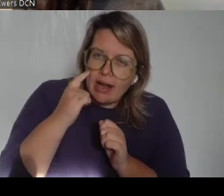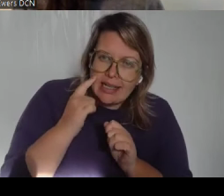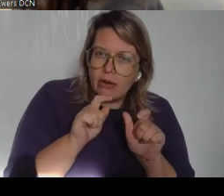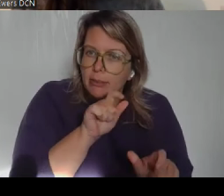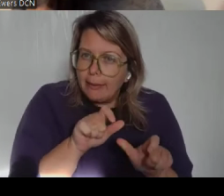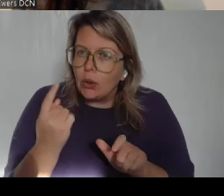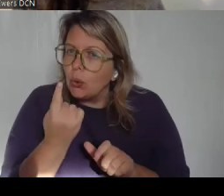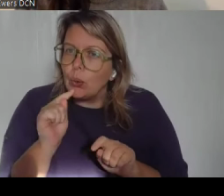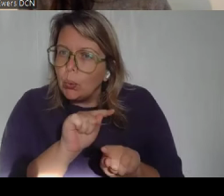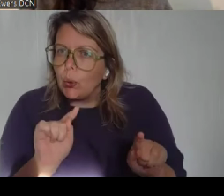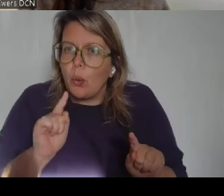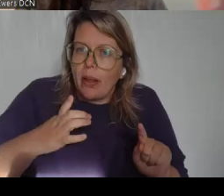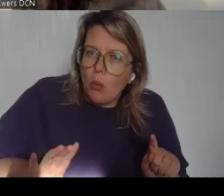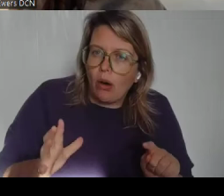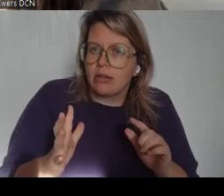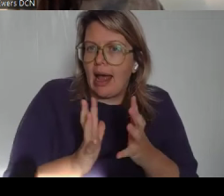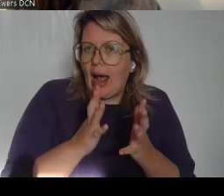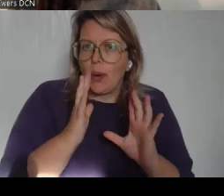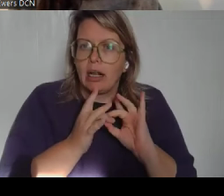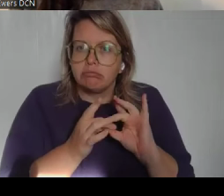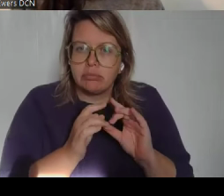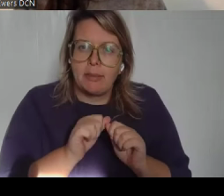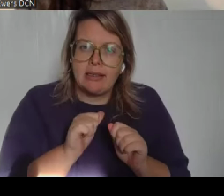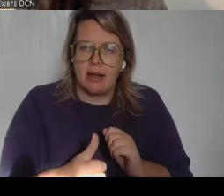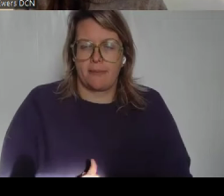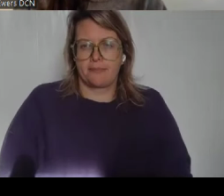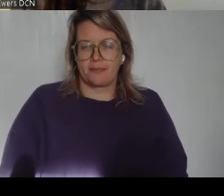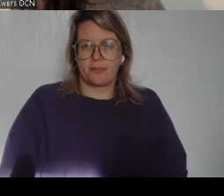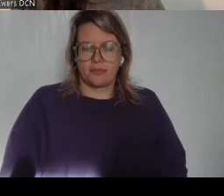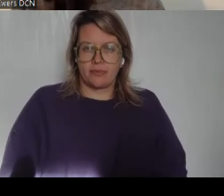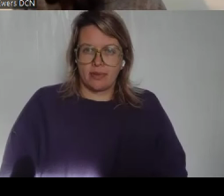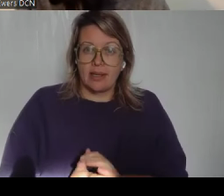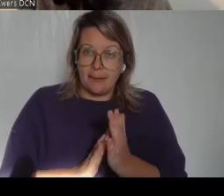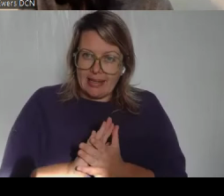hopefully, about your contacts to be able to send that relevant information.